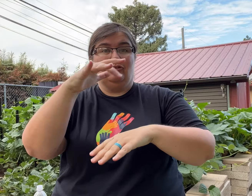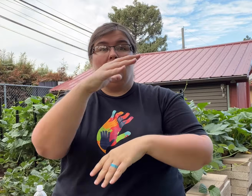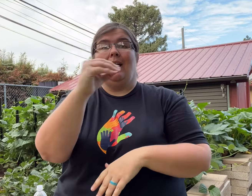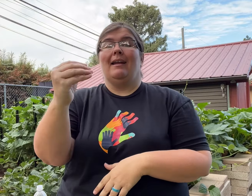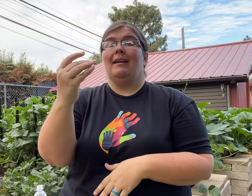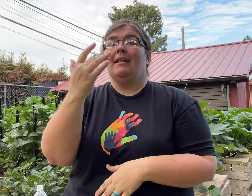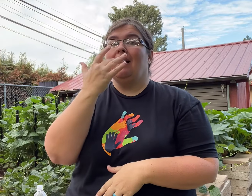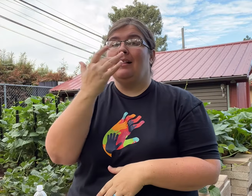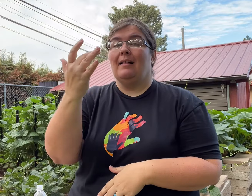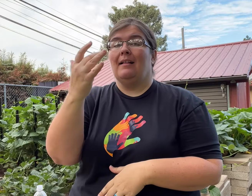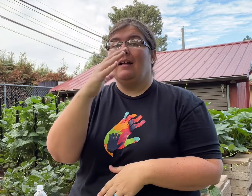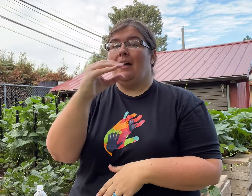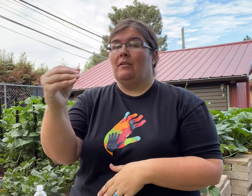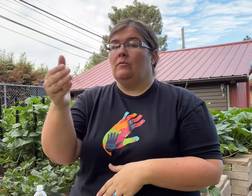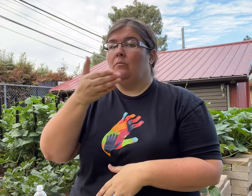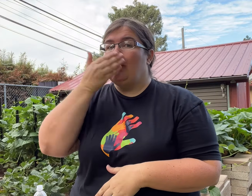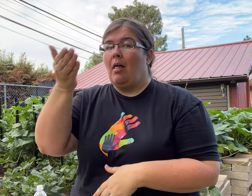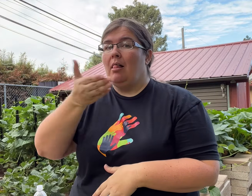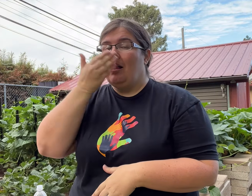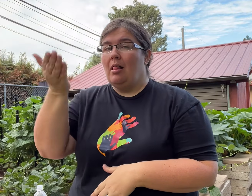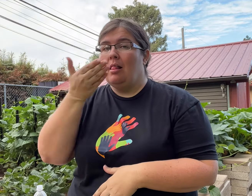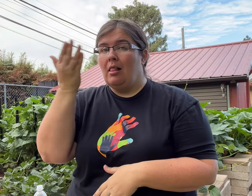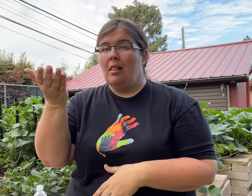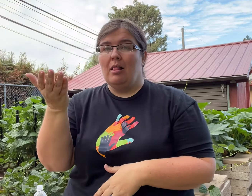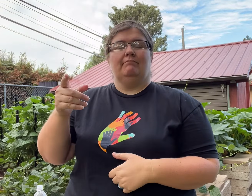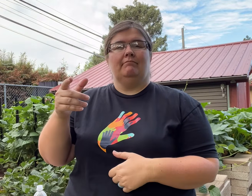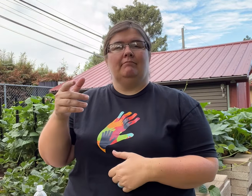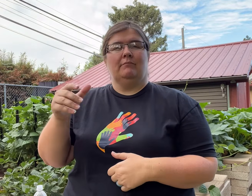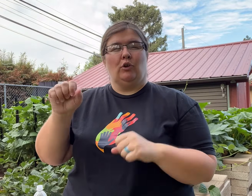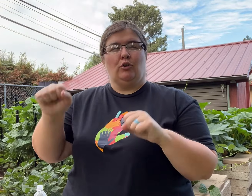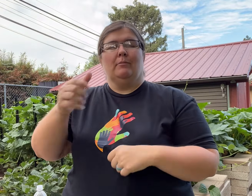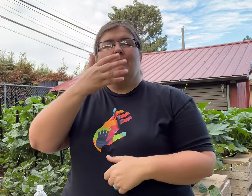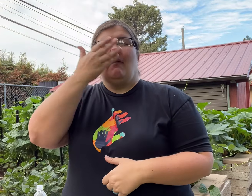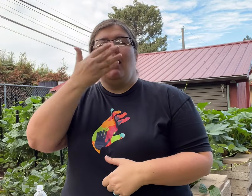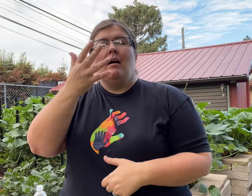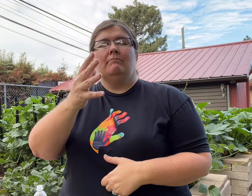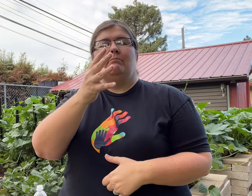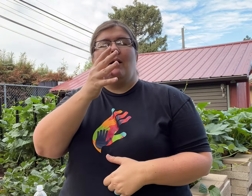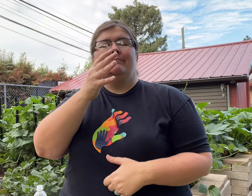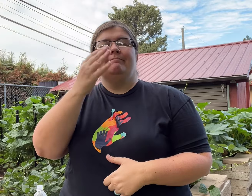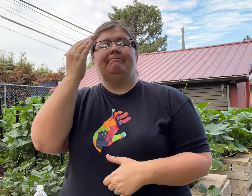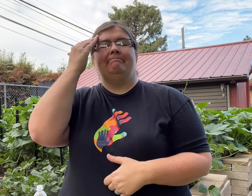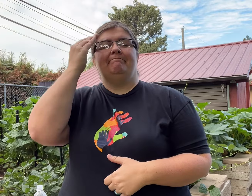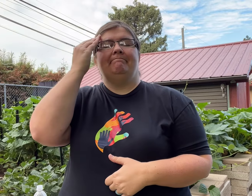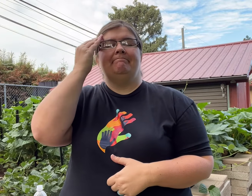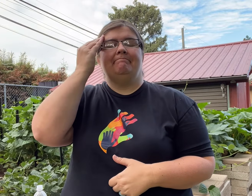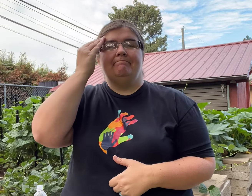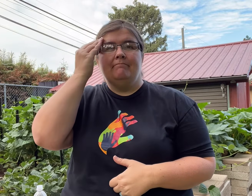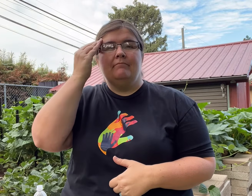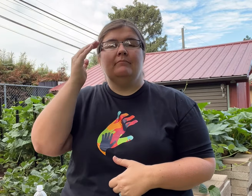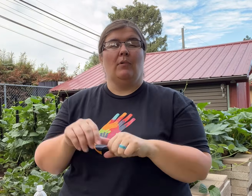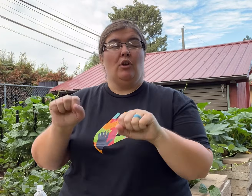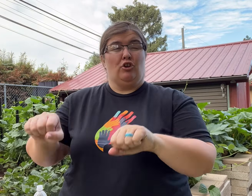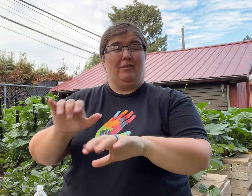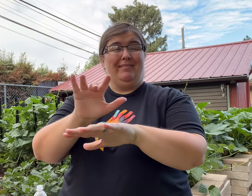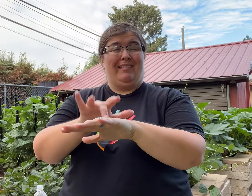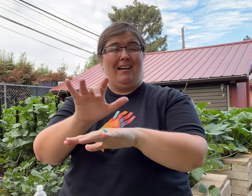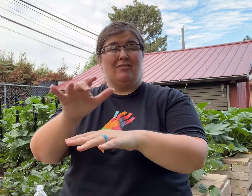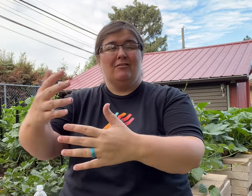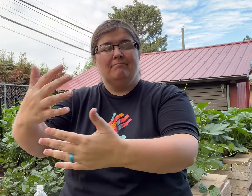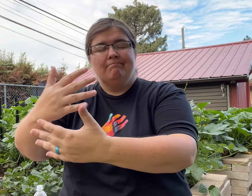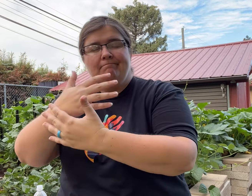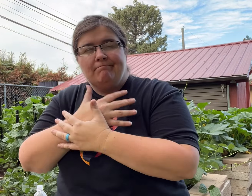that through touch and taste and smell. So he could smell his mom's scent and remember her. He